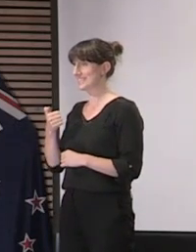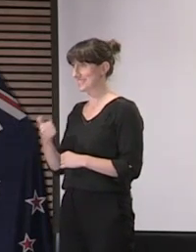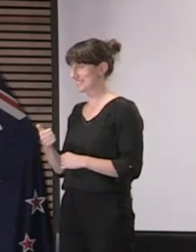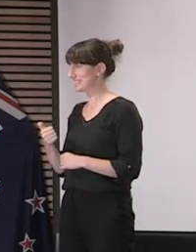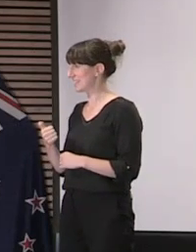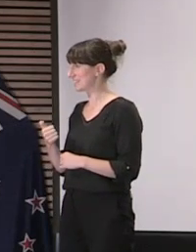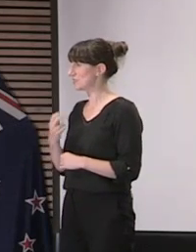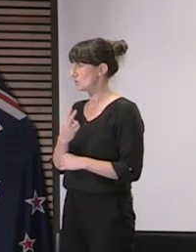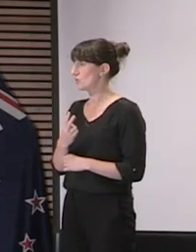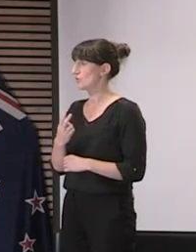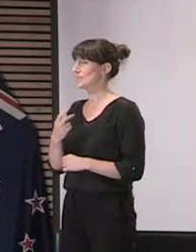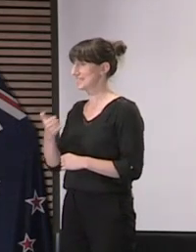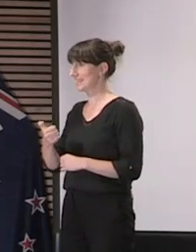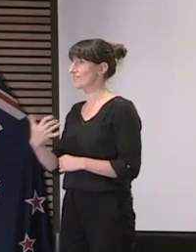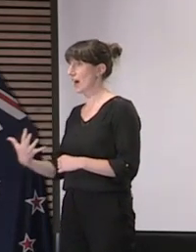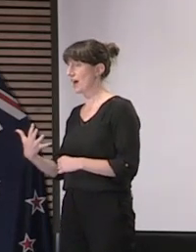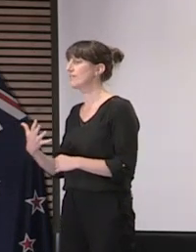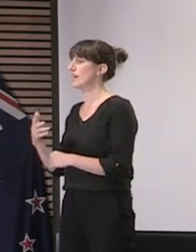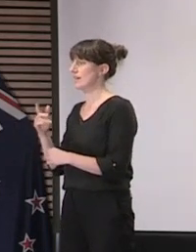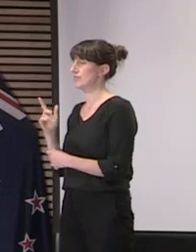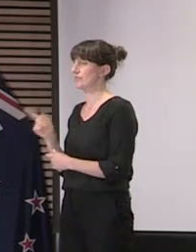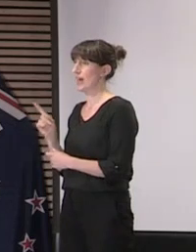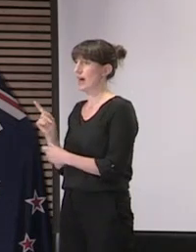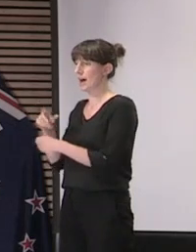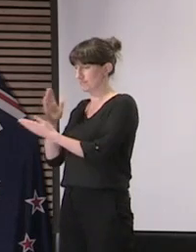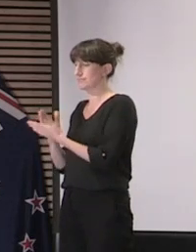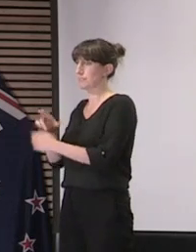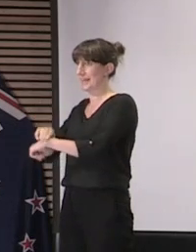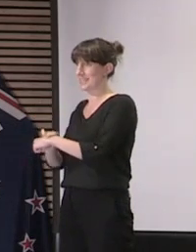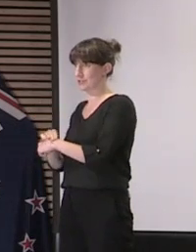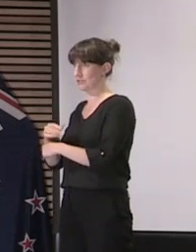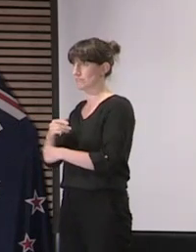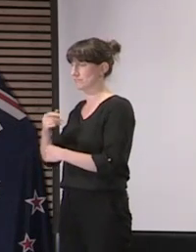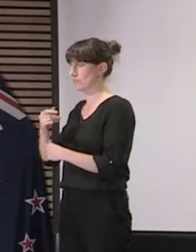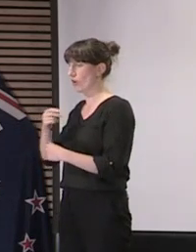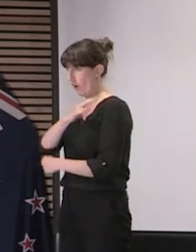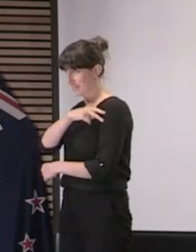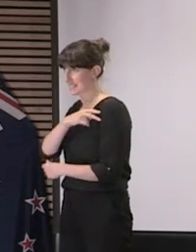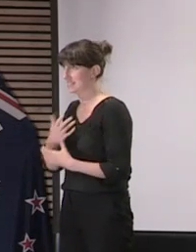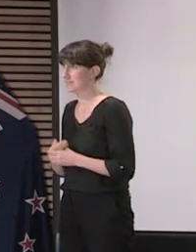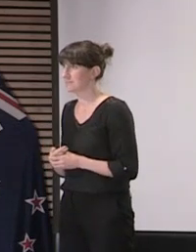non-sworn employees. Just two have tested positive for